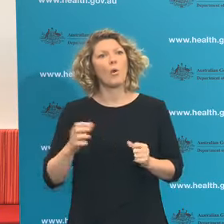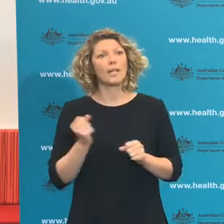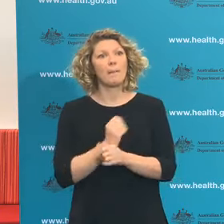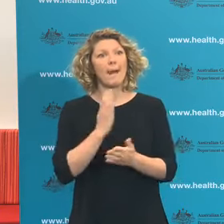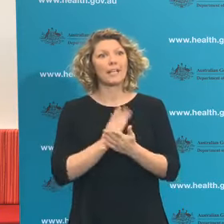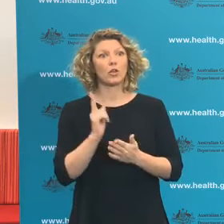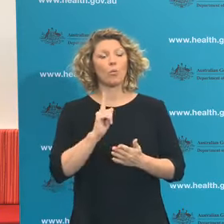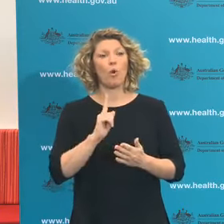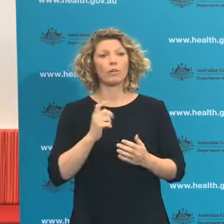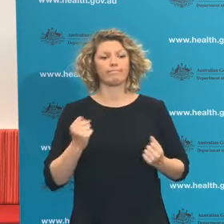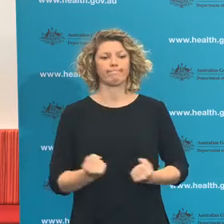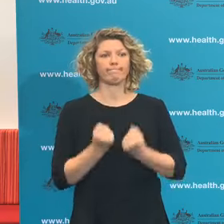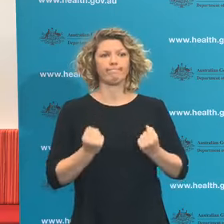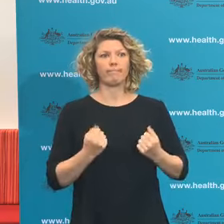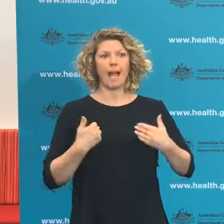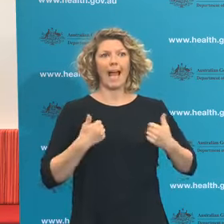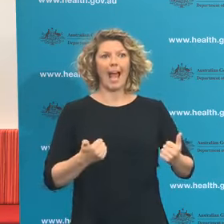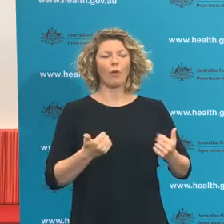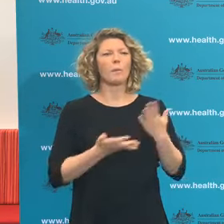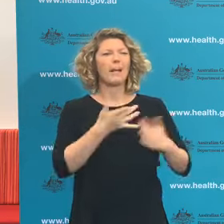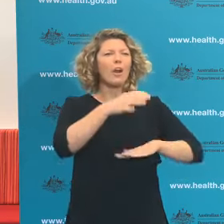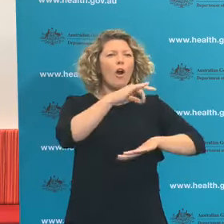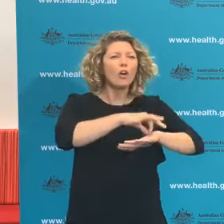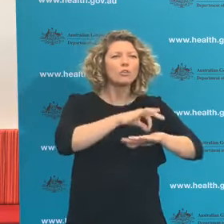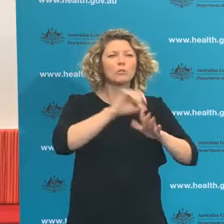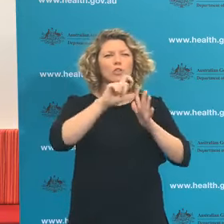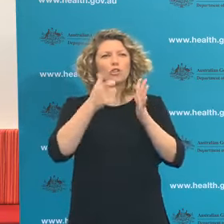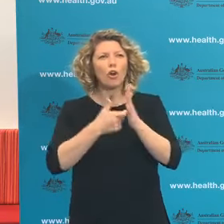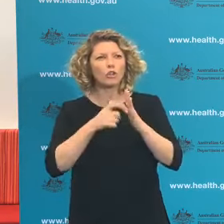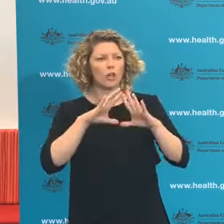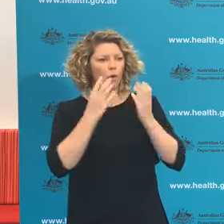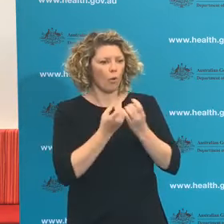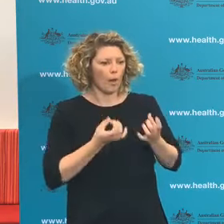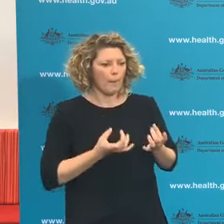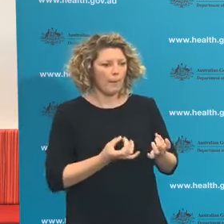health capacity. We've just had a meeting of the Health Protection Principle